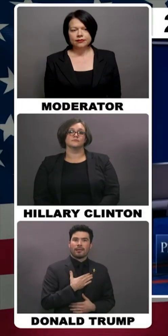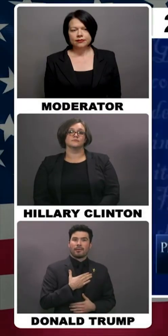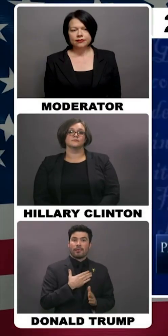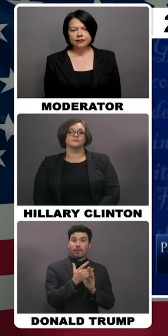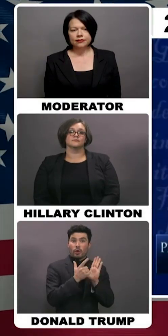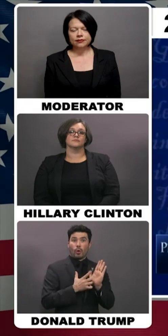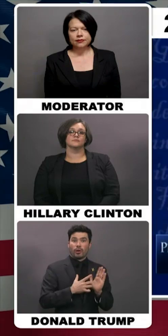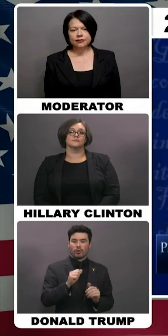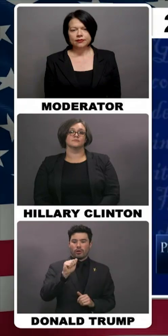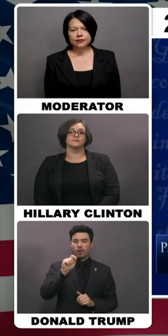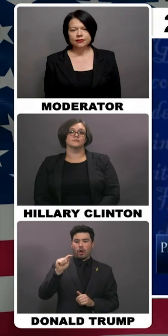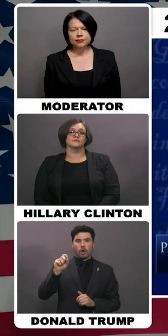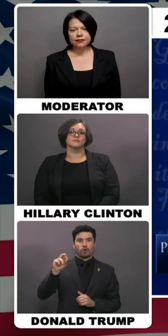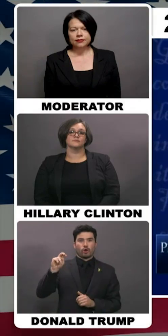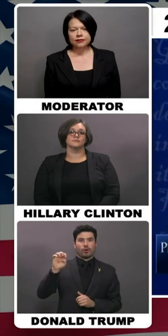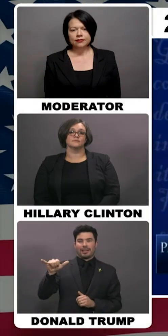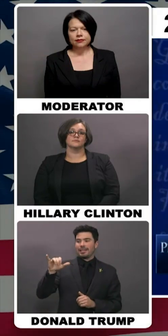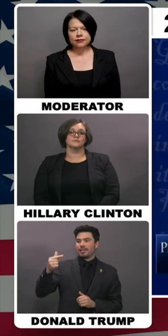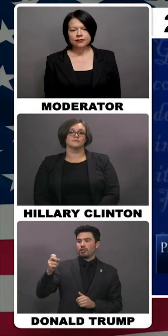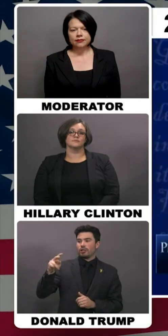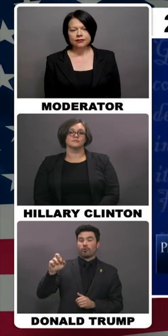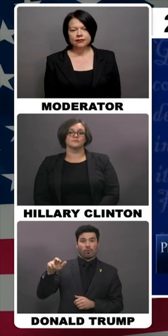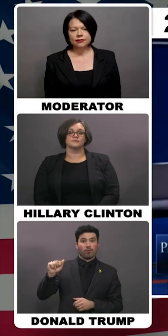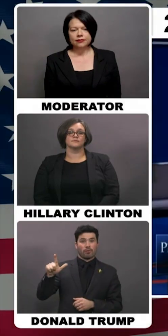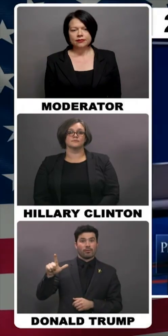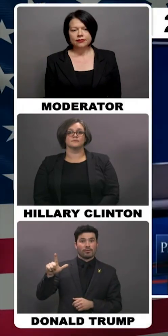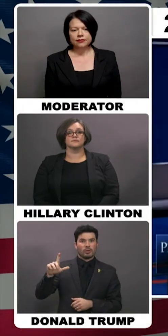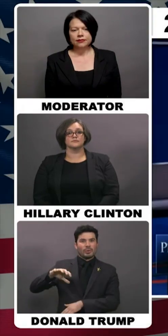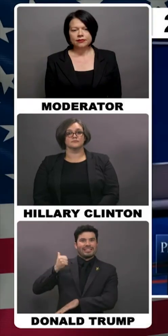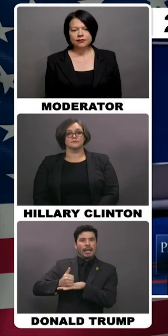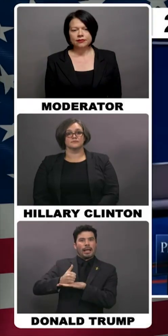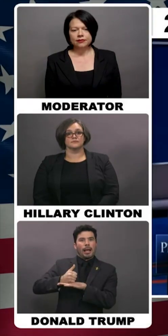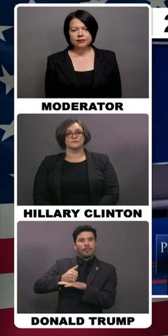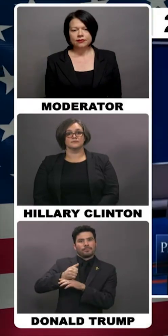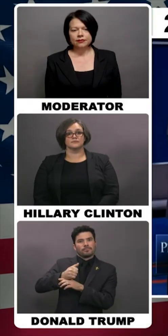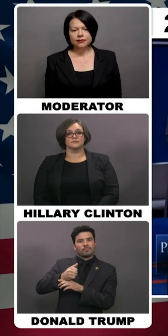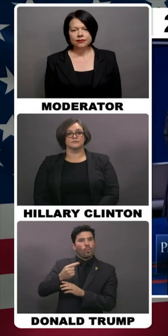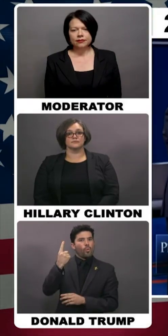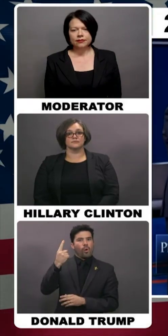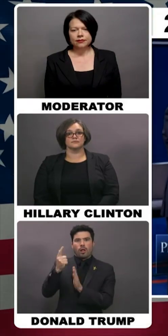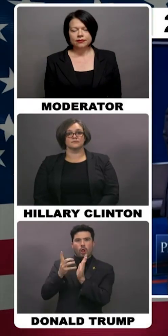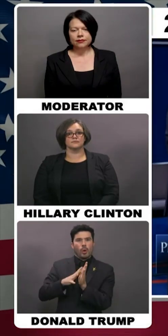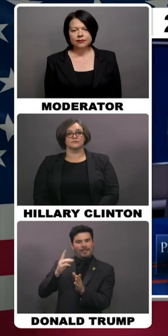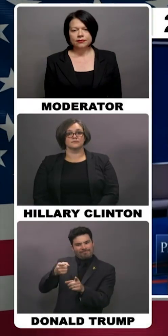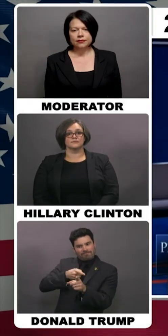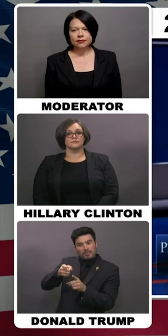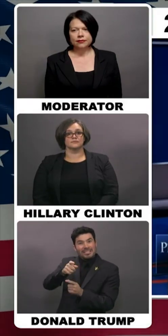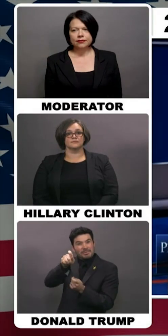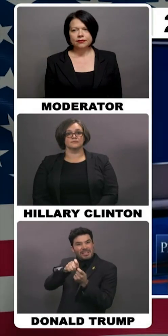to get a special prosecutor to look into your situation because there has never been so many lies,